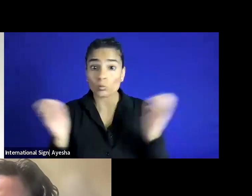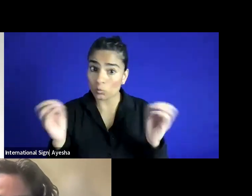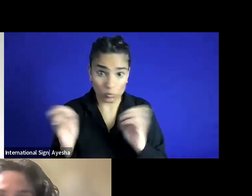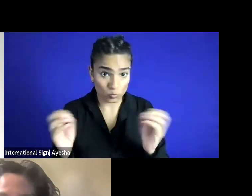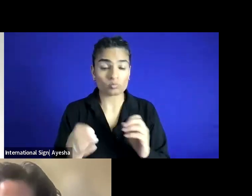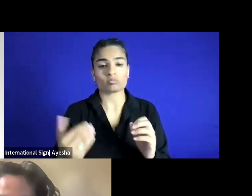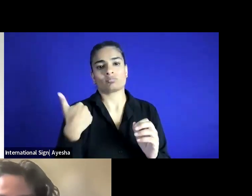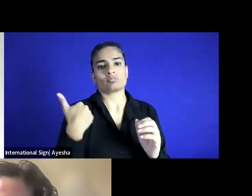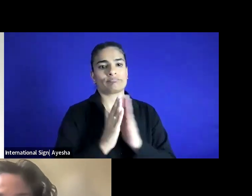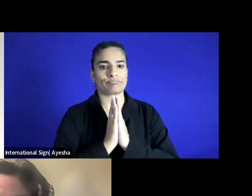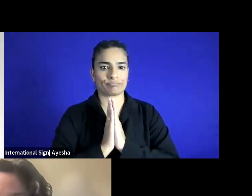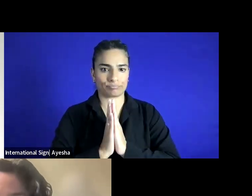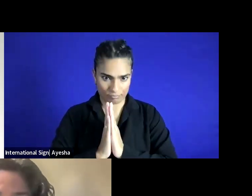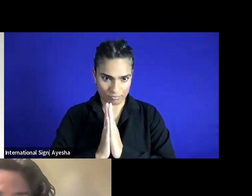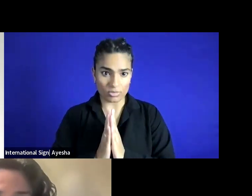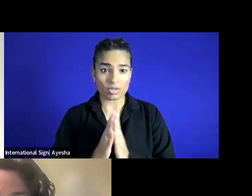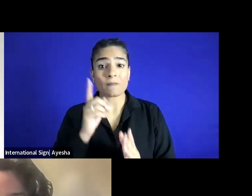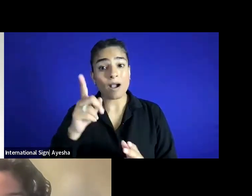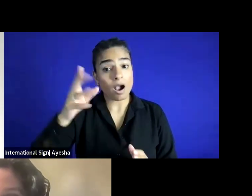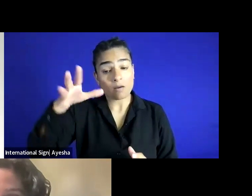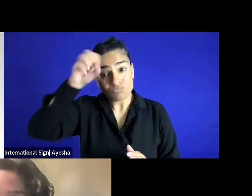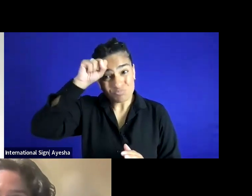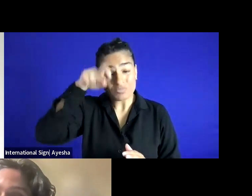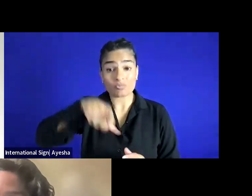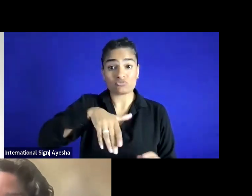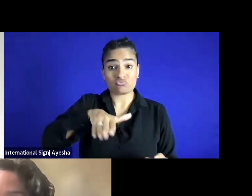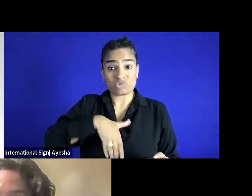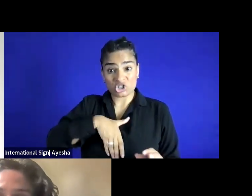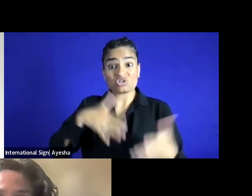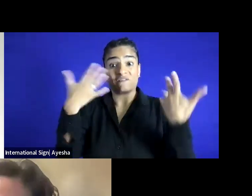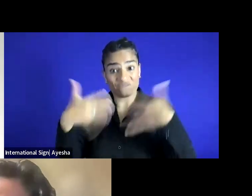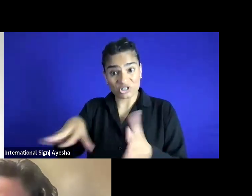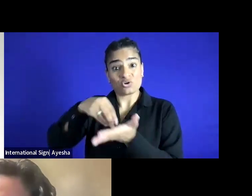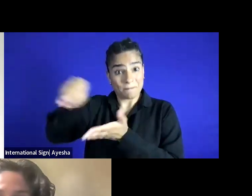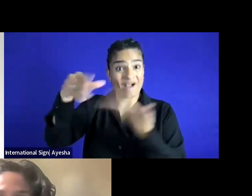Again. And there's still, if you haven't, registered,